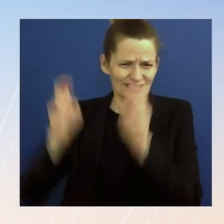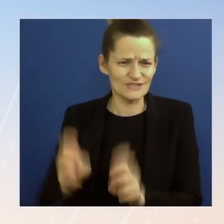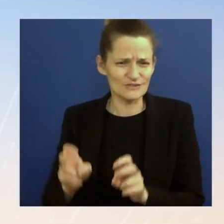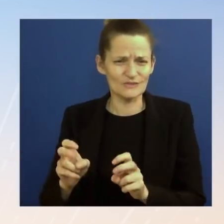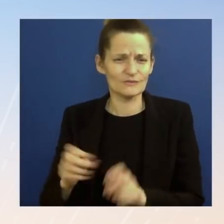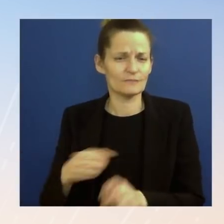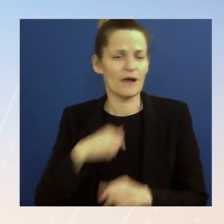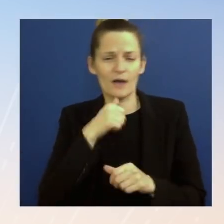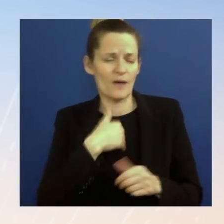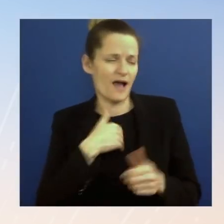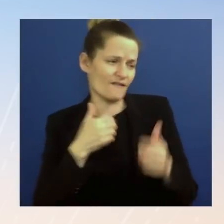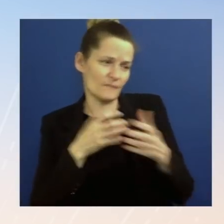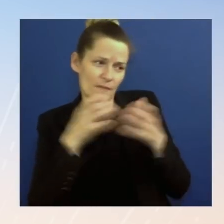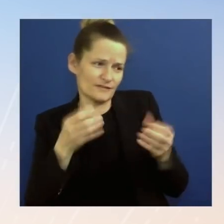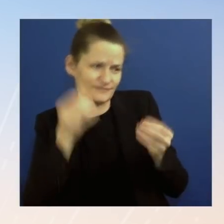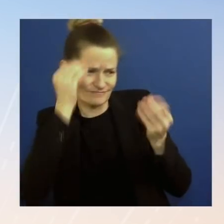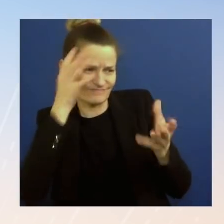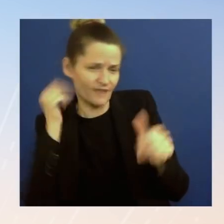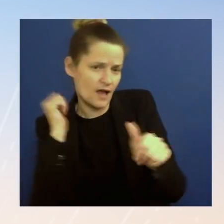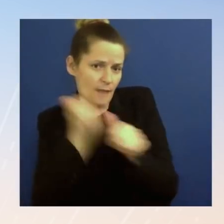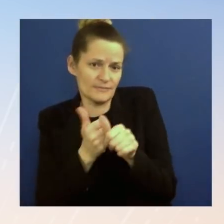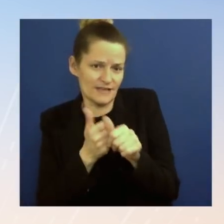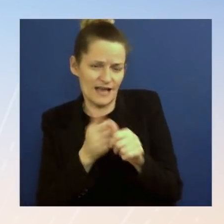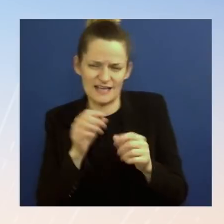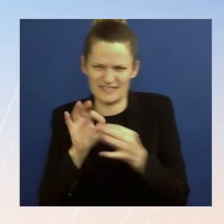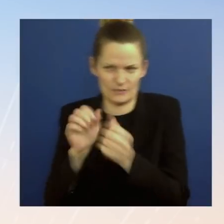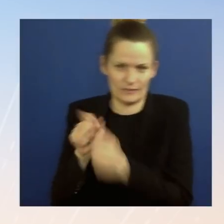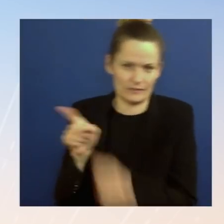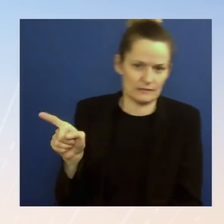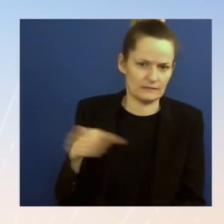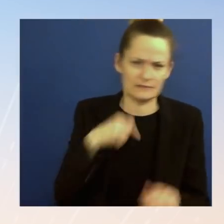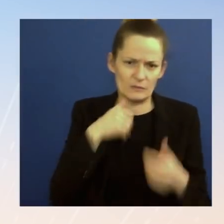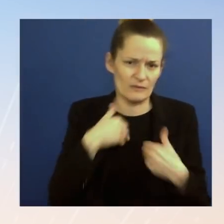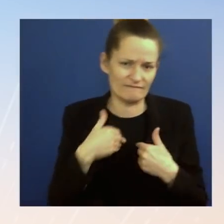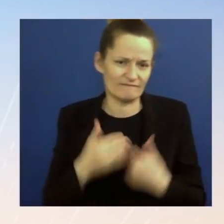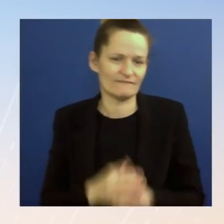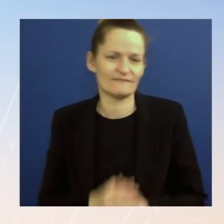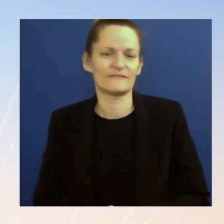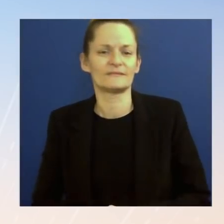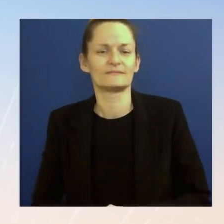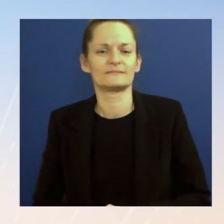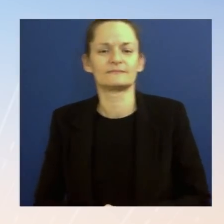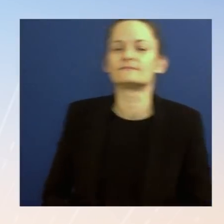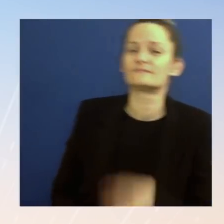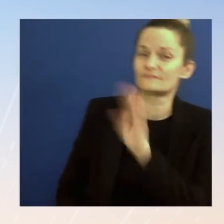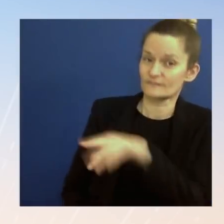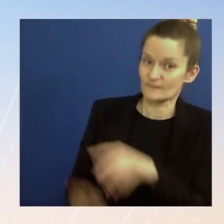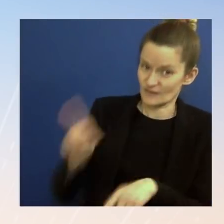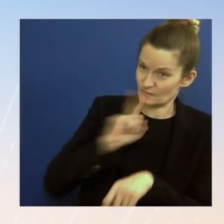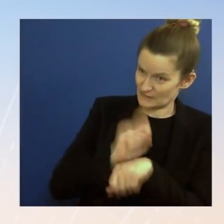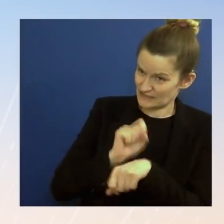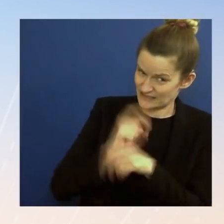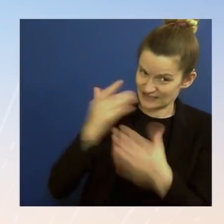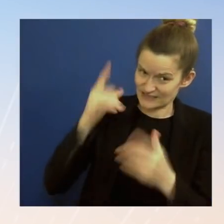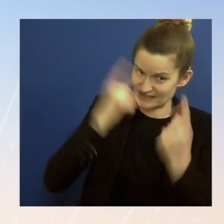under active consideration as -- Ms. Psaki: Again, they had a -- they had a wide-ranging conversation, a very constructive conversation.